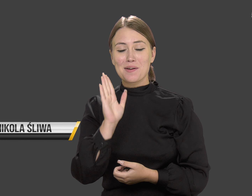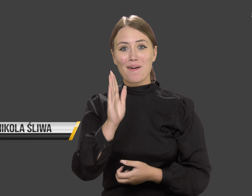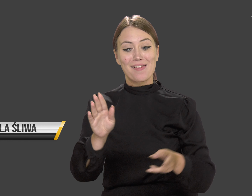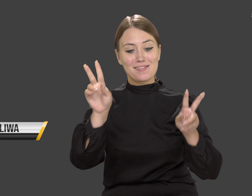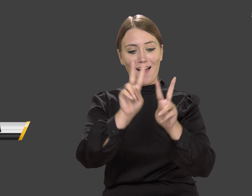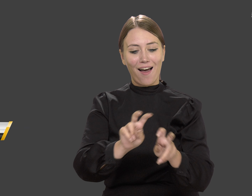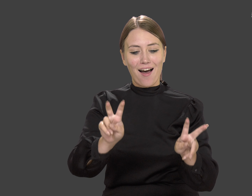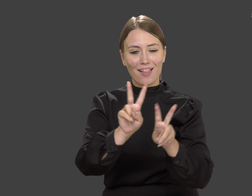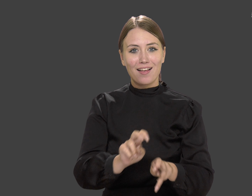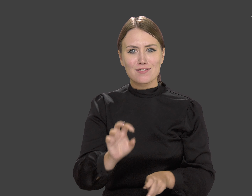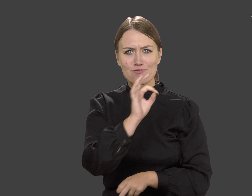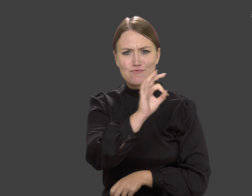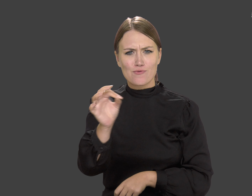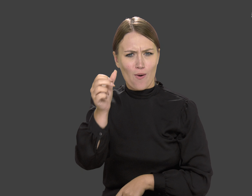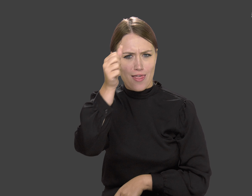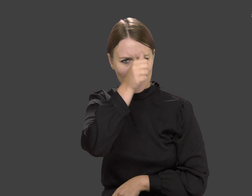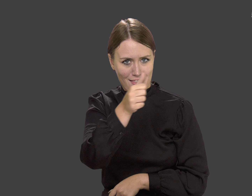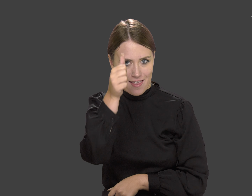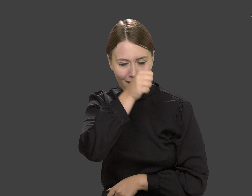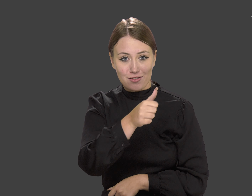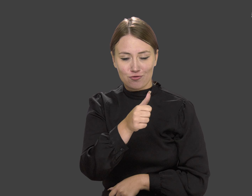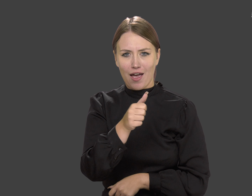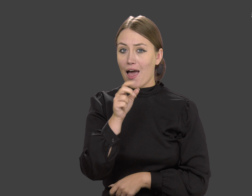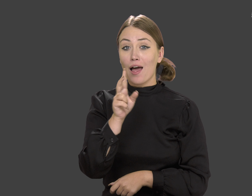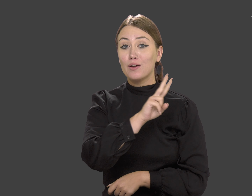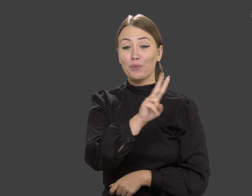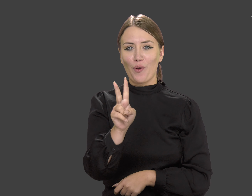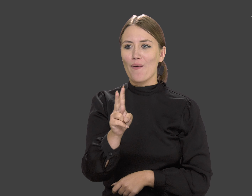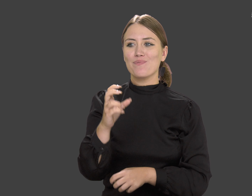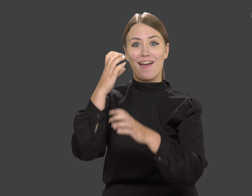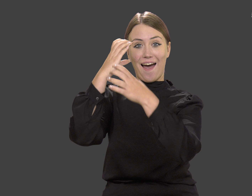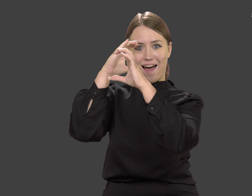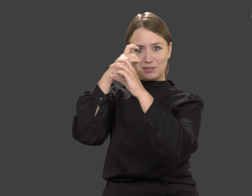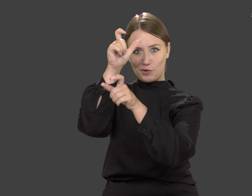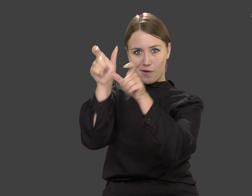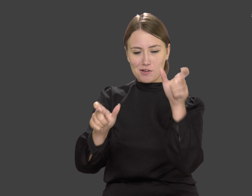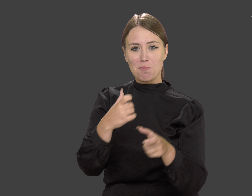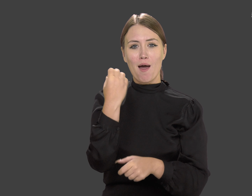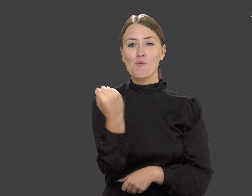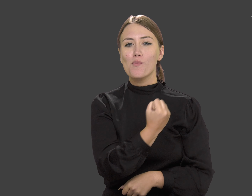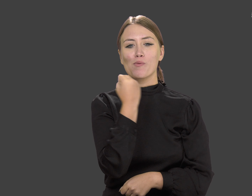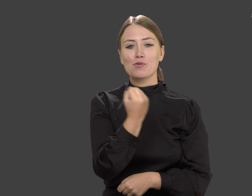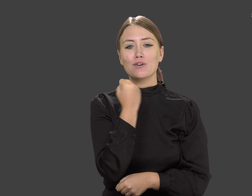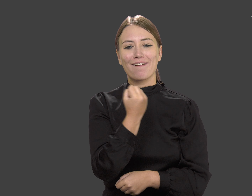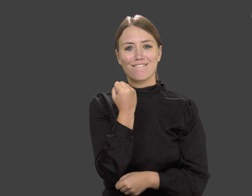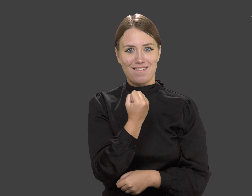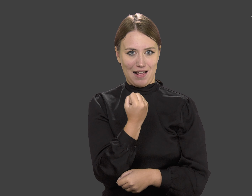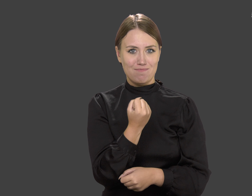we will explore various names, that astronomers use,